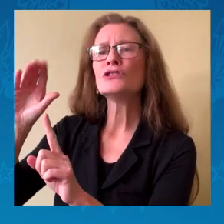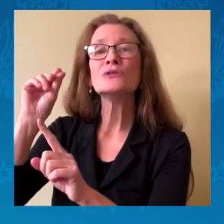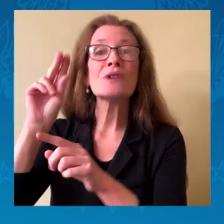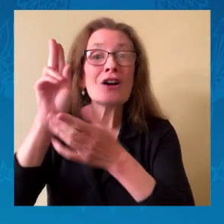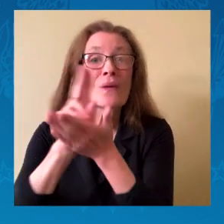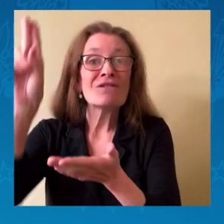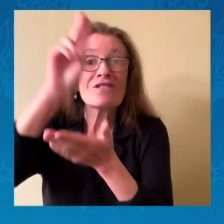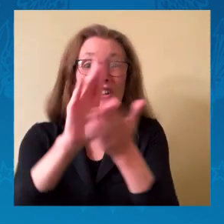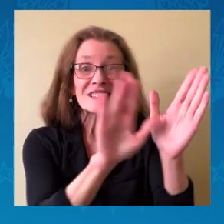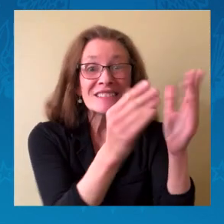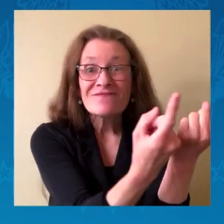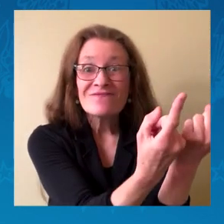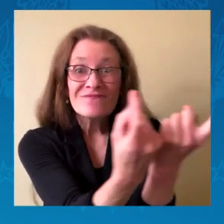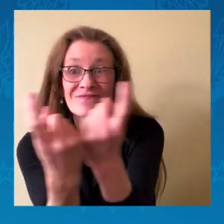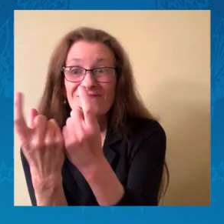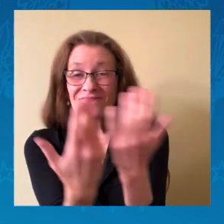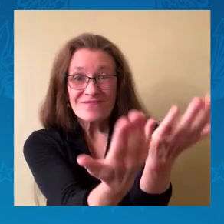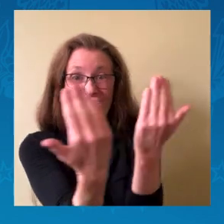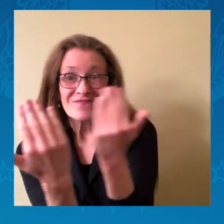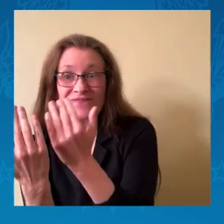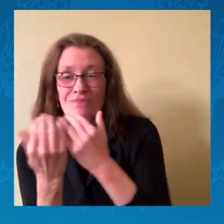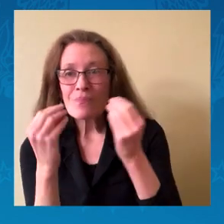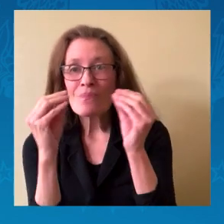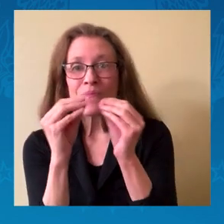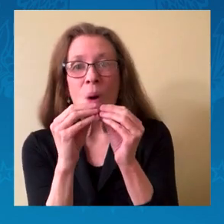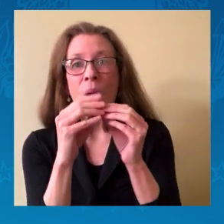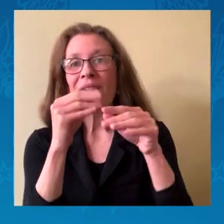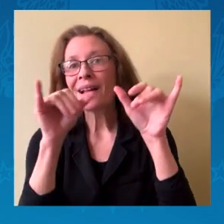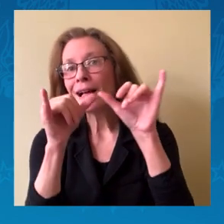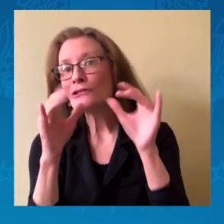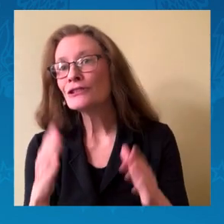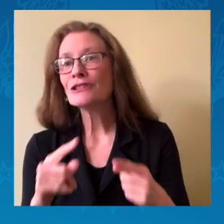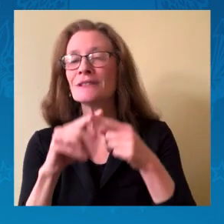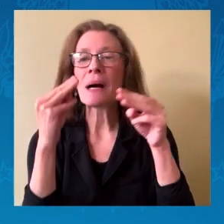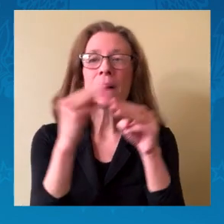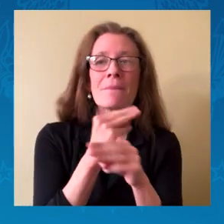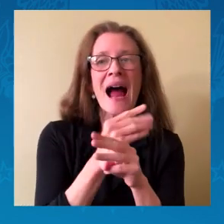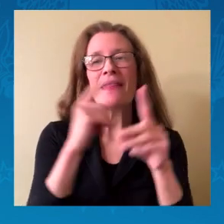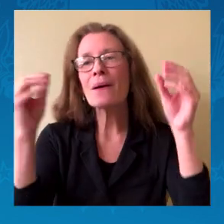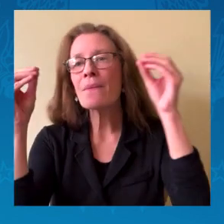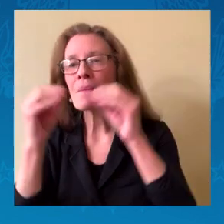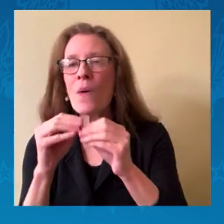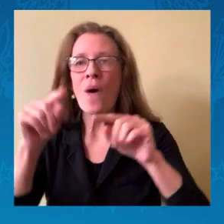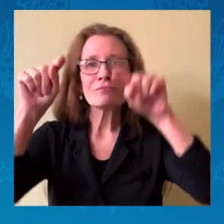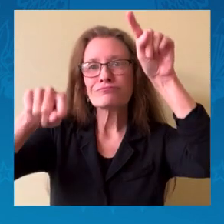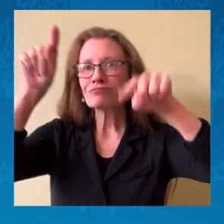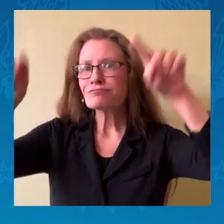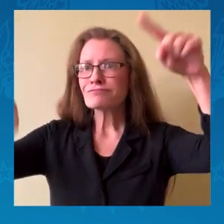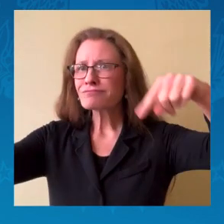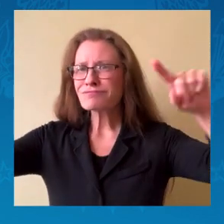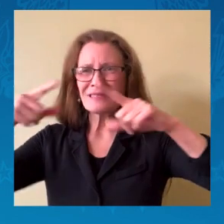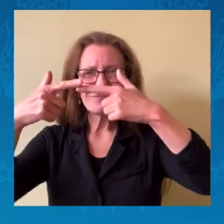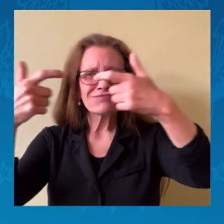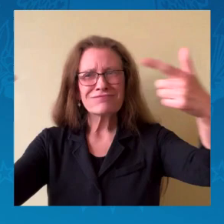the first STEM qualified workforce to further its mission to secure the nation's interests and maintain its advantages in space.